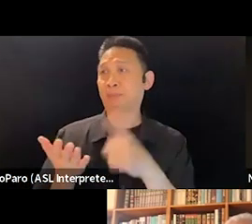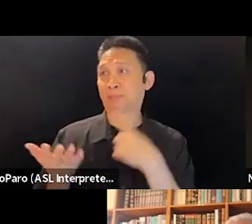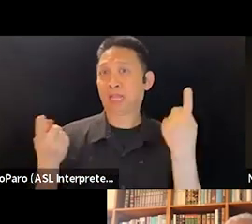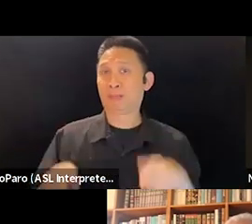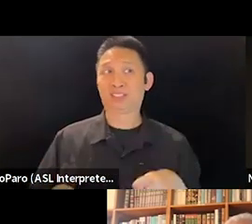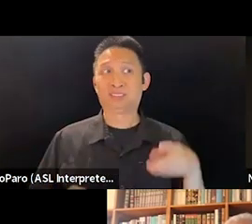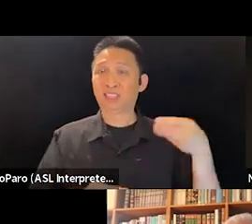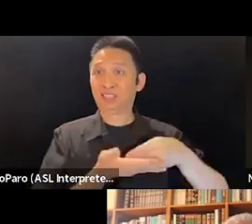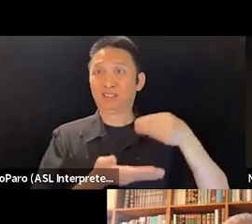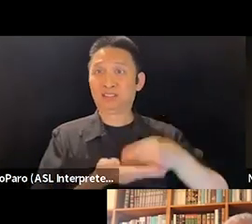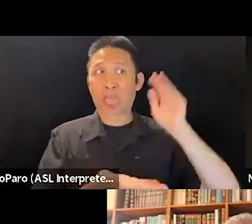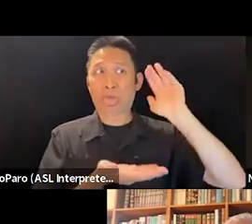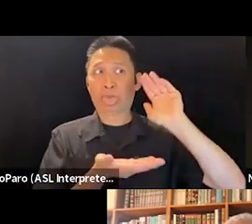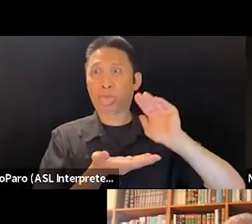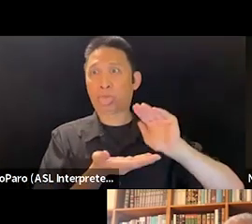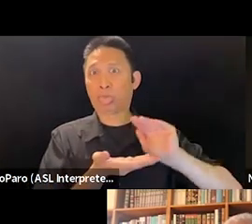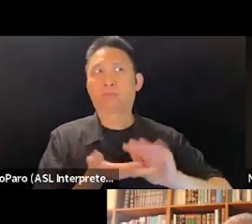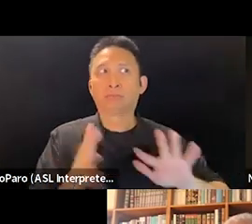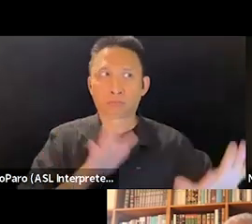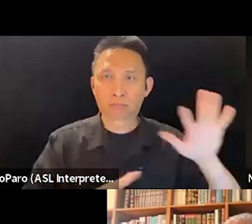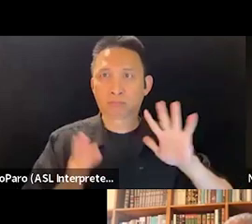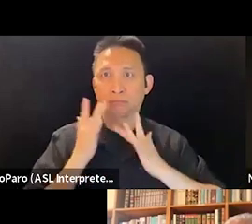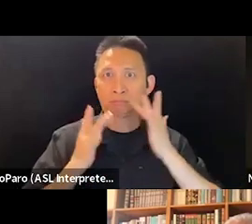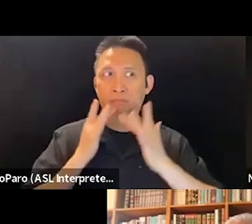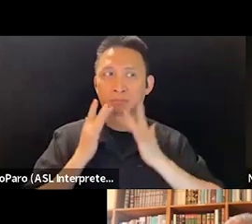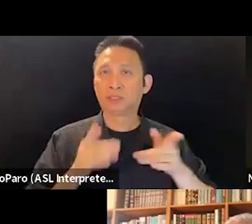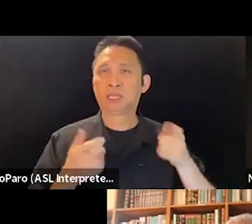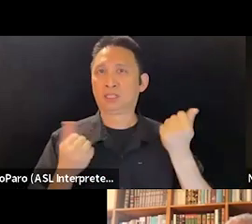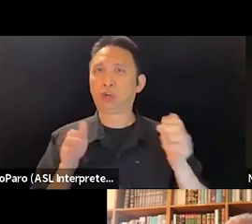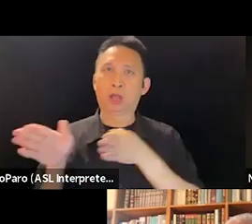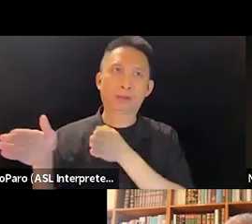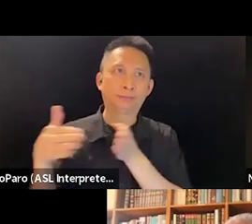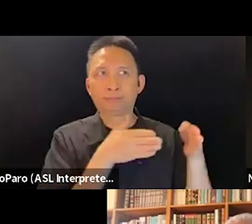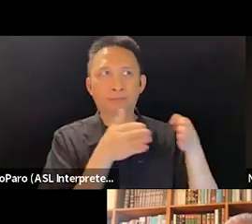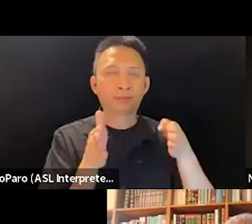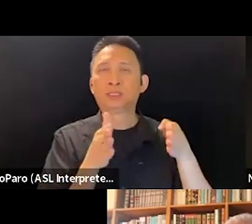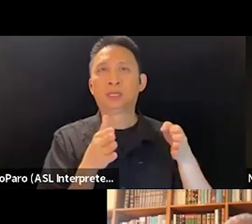coming in for your film. So you try and see other avenues that will delay the production of the film.